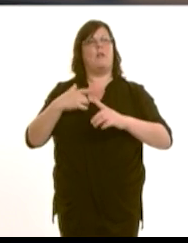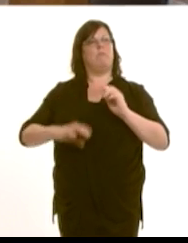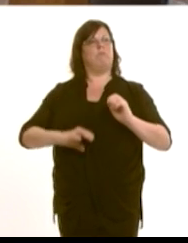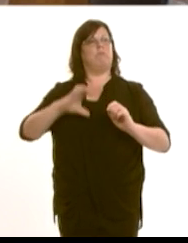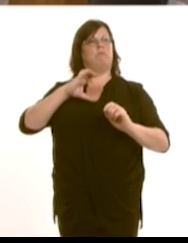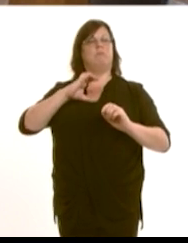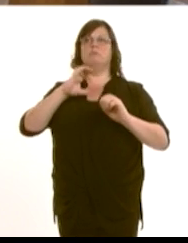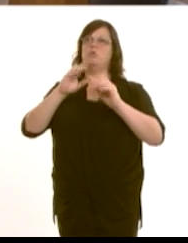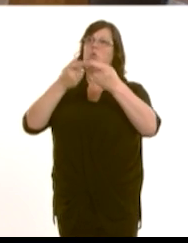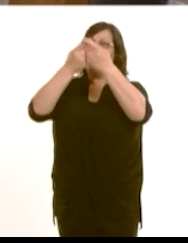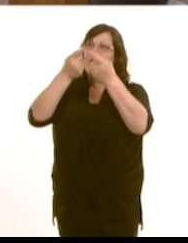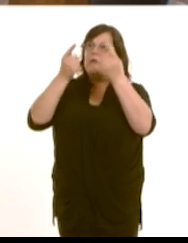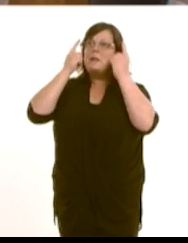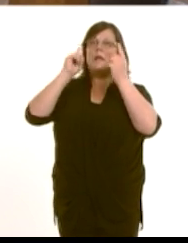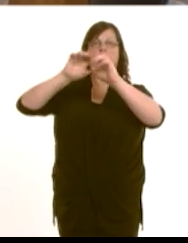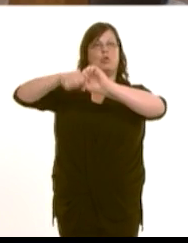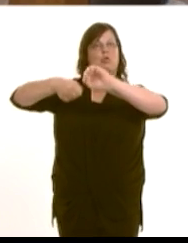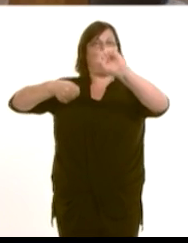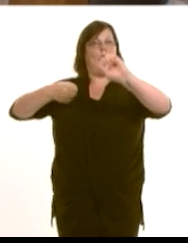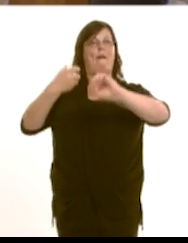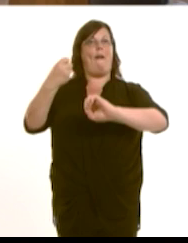to do so, and then of course they become successful over time.